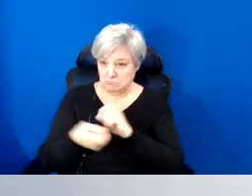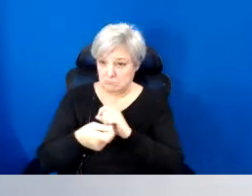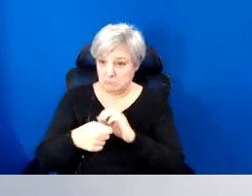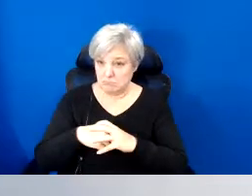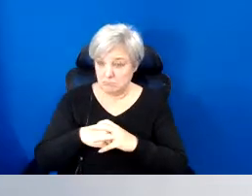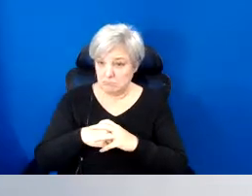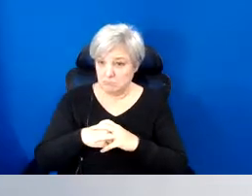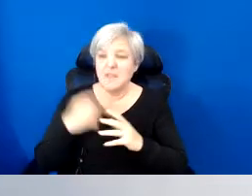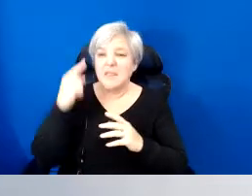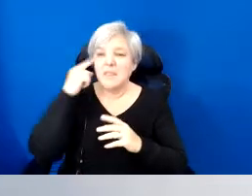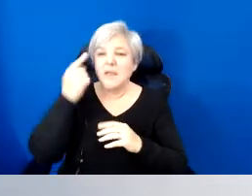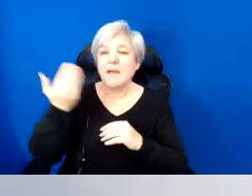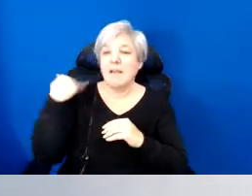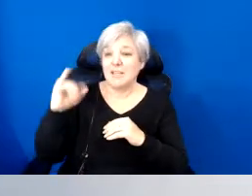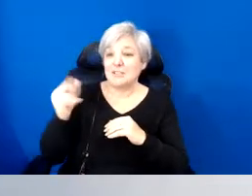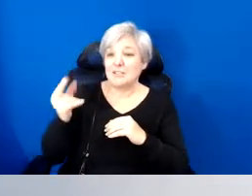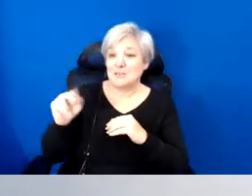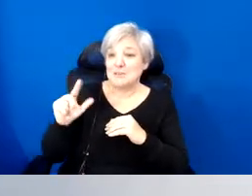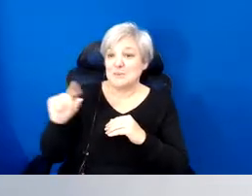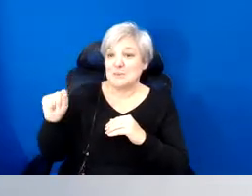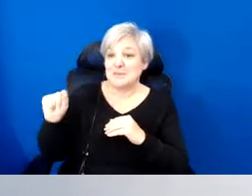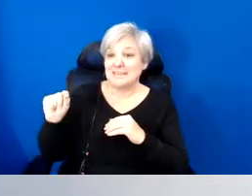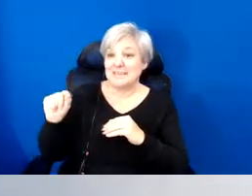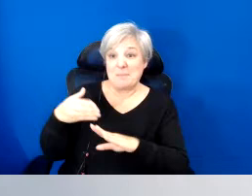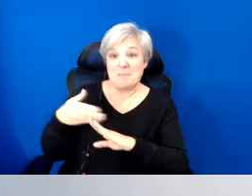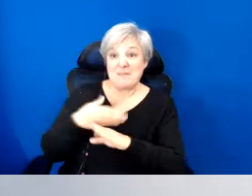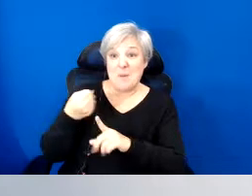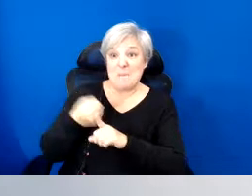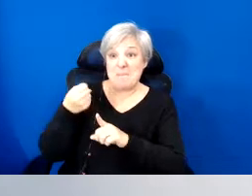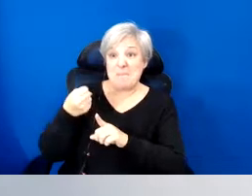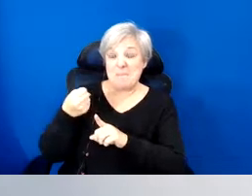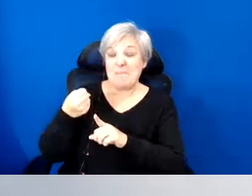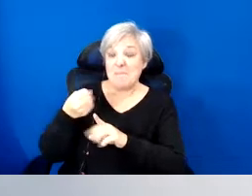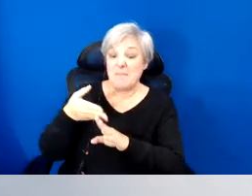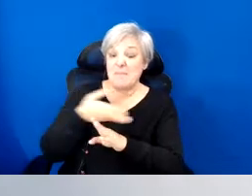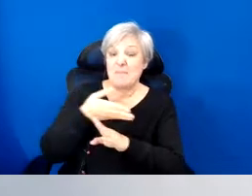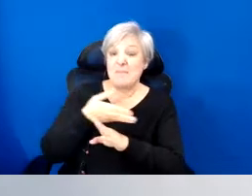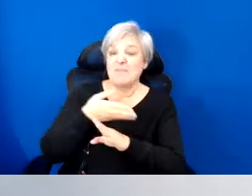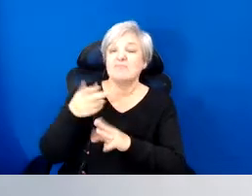Think back to January 2020 and come forward. What have you shifted?